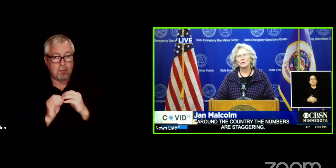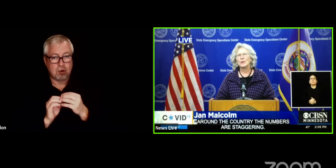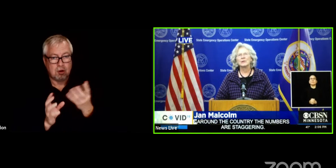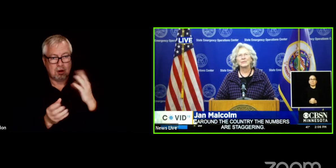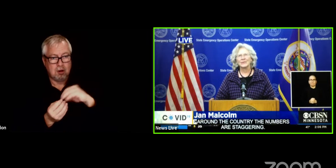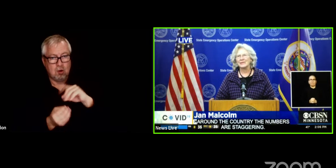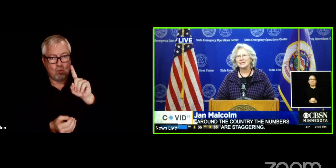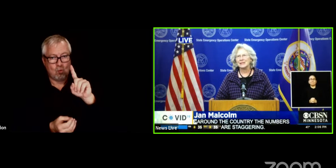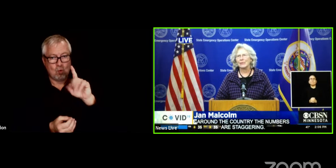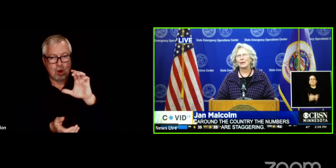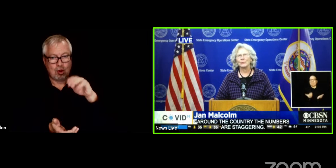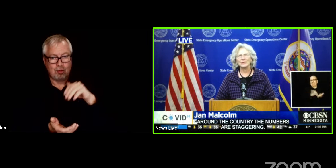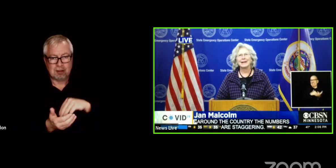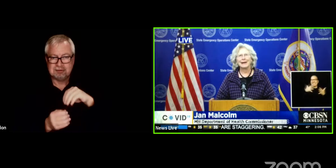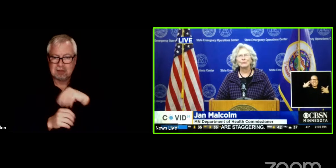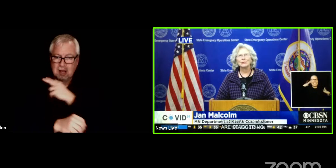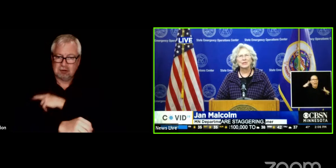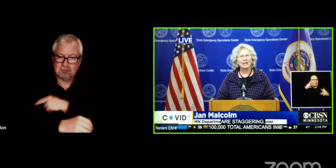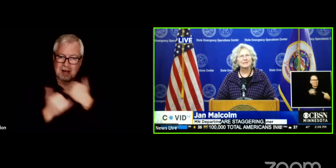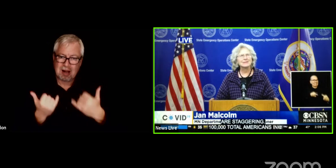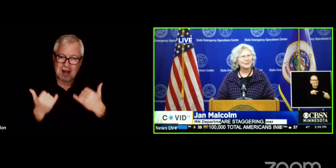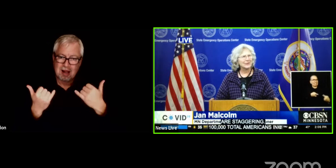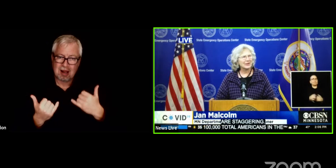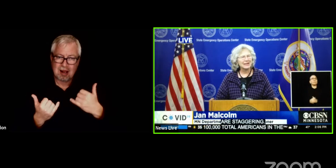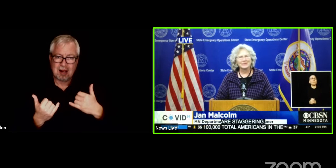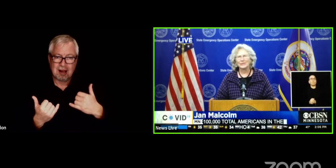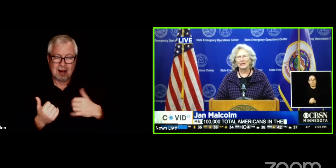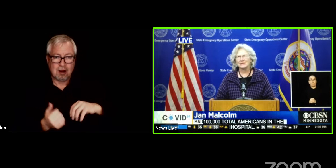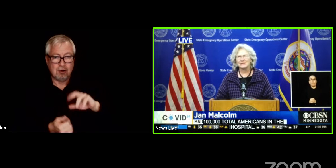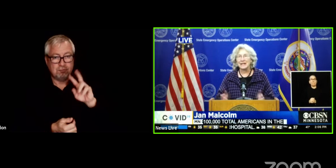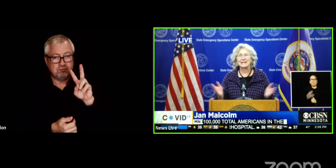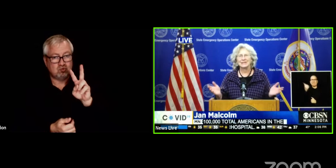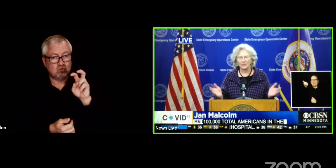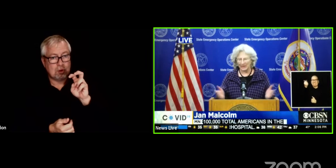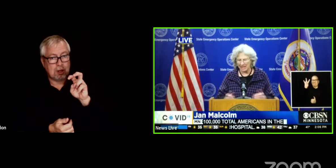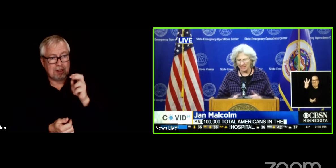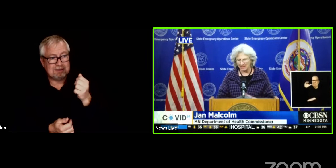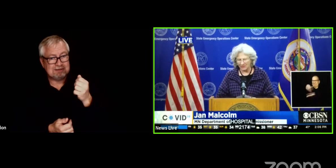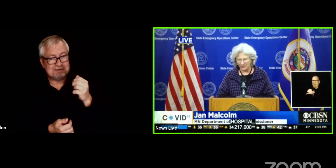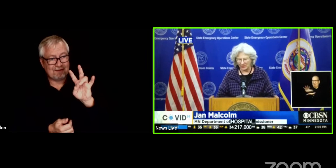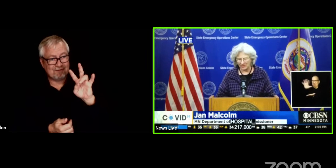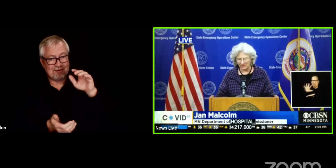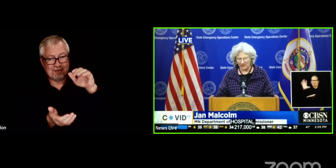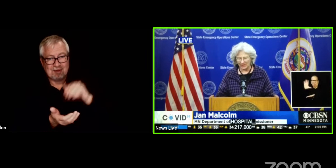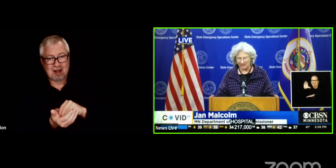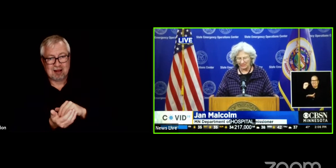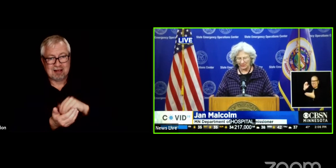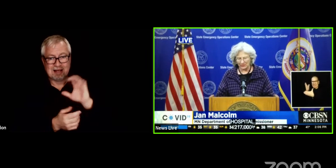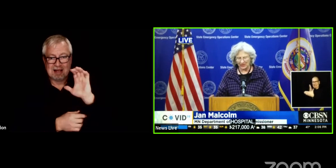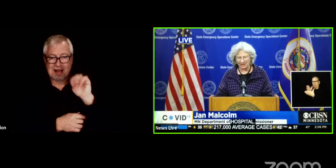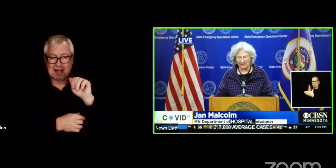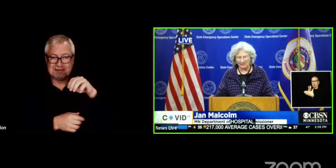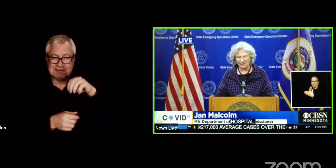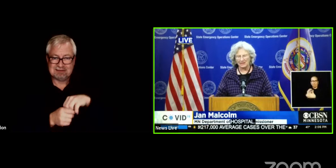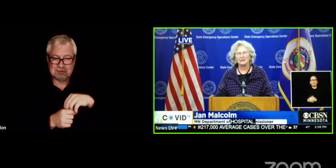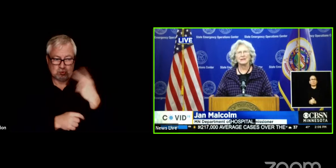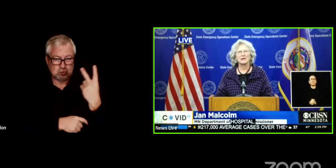217,000 AVERAGE CASES OVER THE LAST FEW DAYS, IN A SINGLE DAY. THAT'S JUST -- THESE ARE STUNNING NUMBERS AND SADLY, OUR